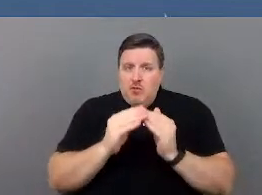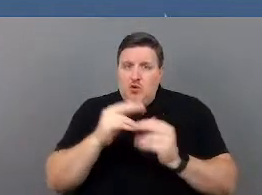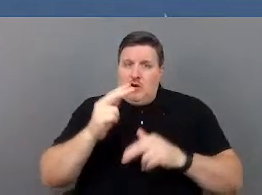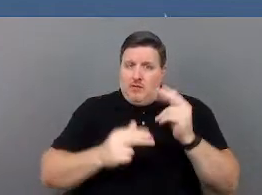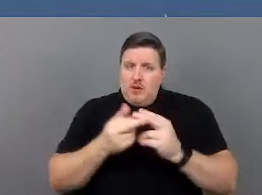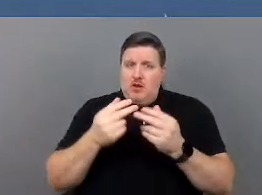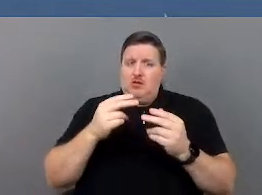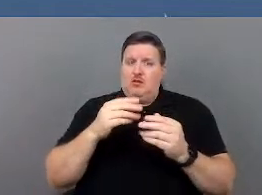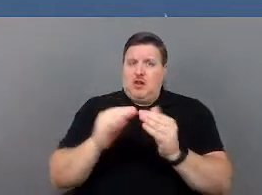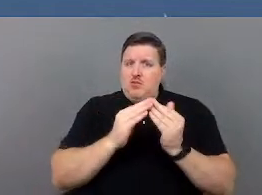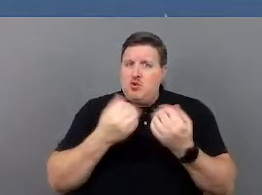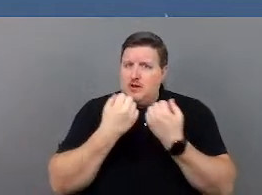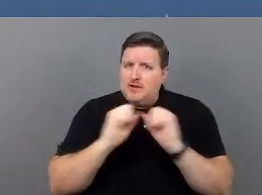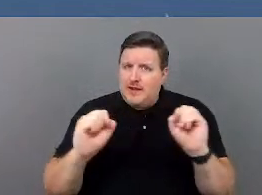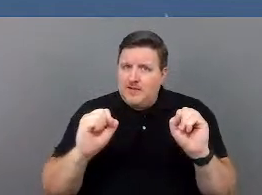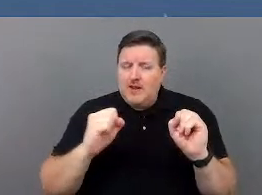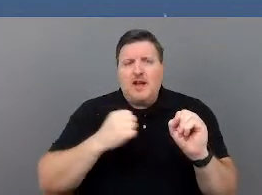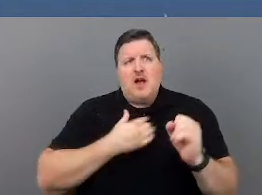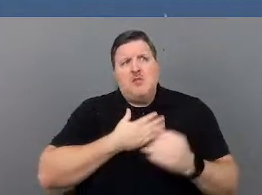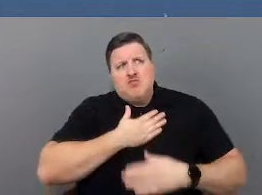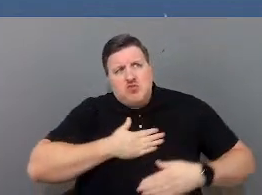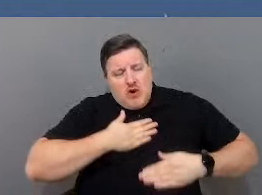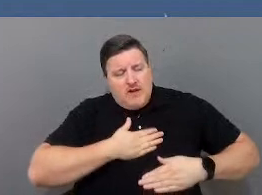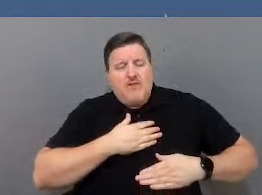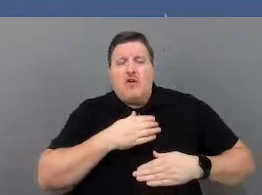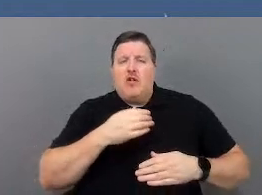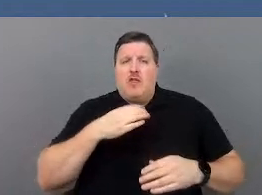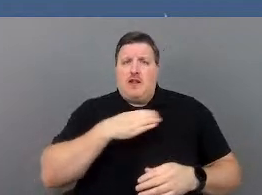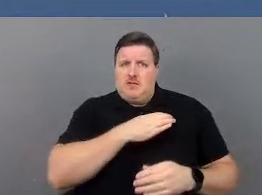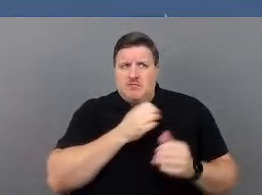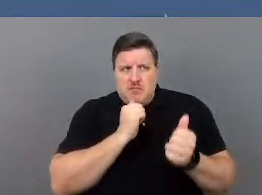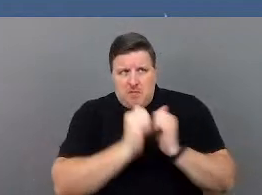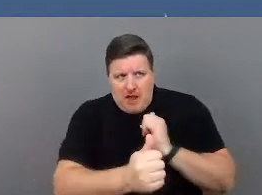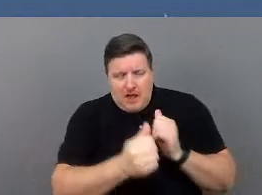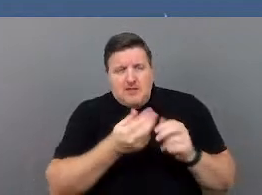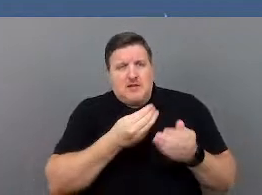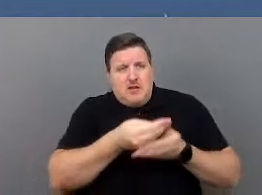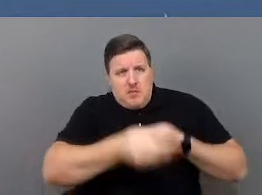I'M GRATEFUL THAT COUNCIL MEMBER GORDON PROPOSED A BUDGET AMENDMENT TO INCREASE